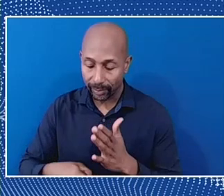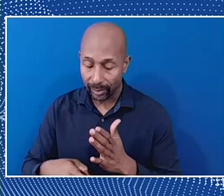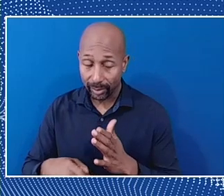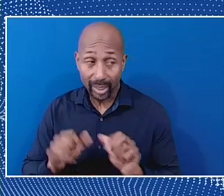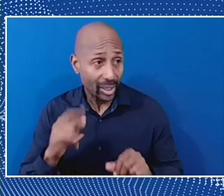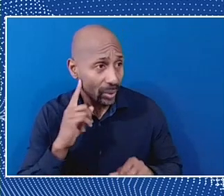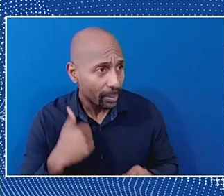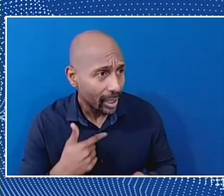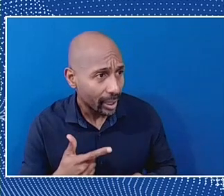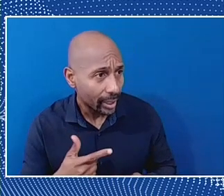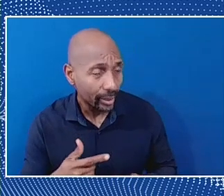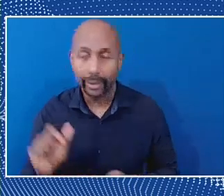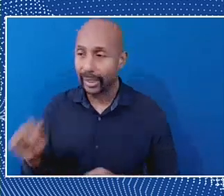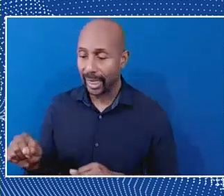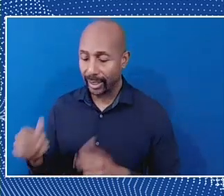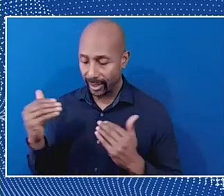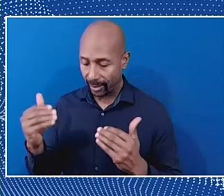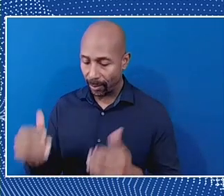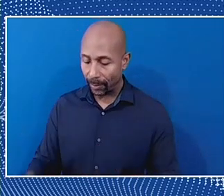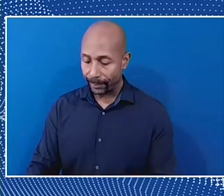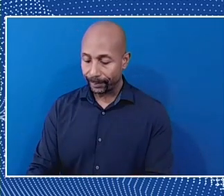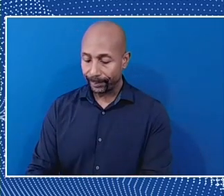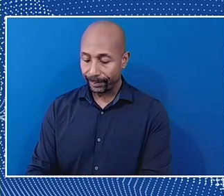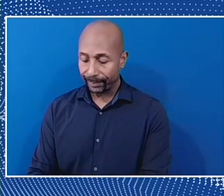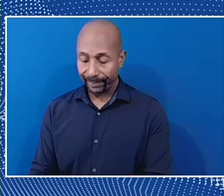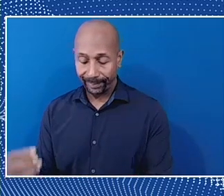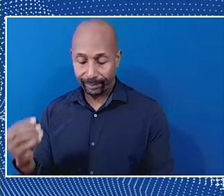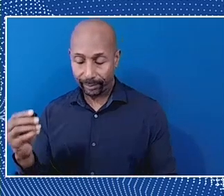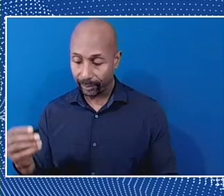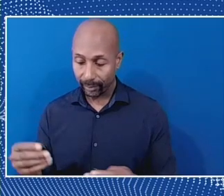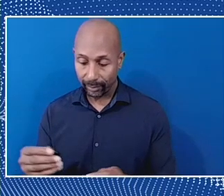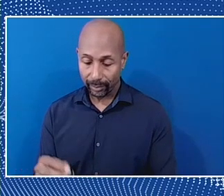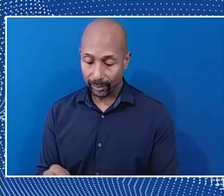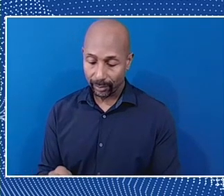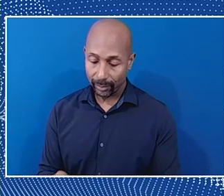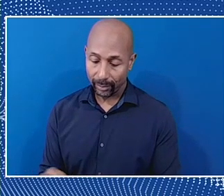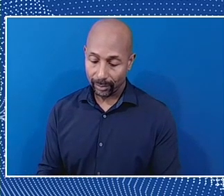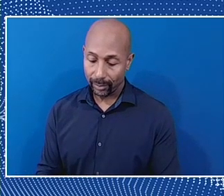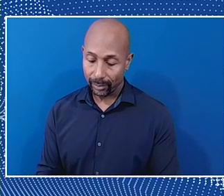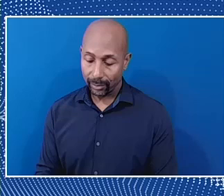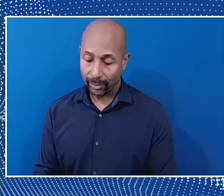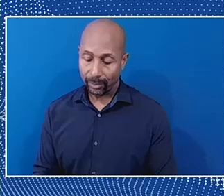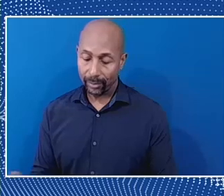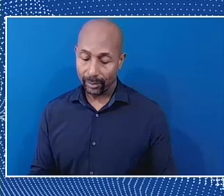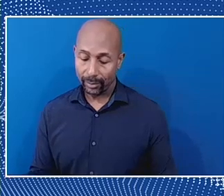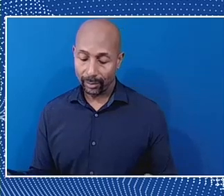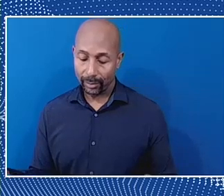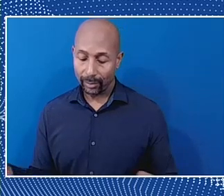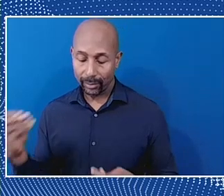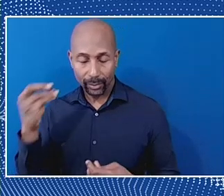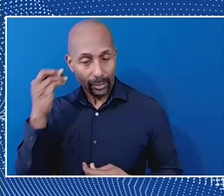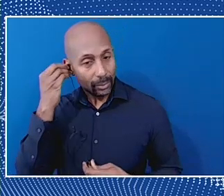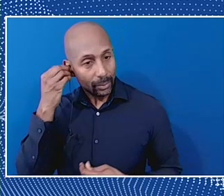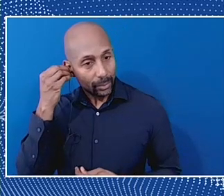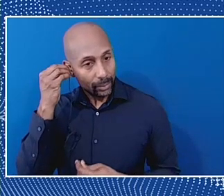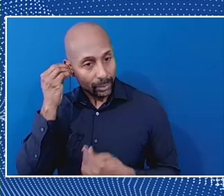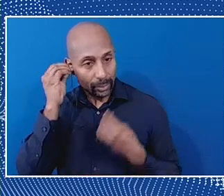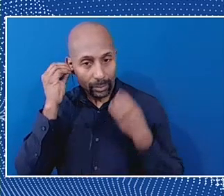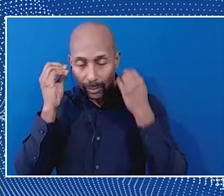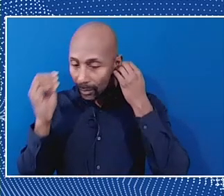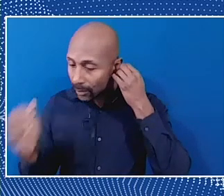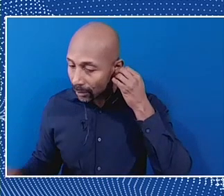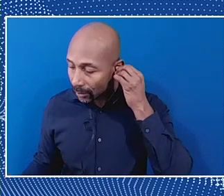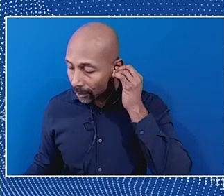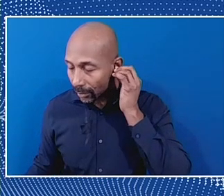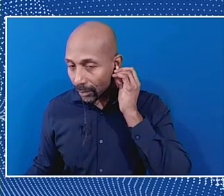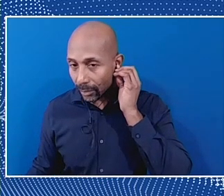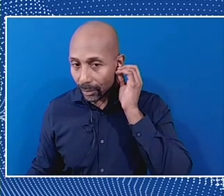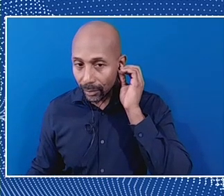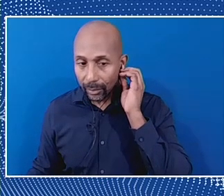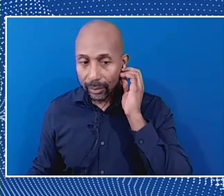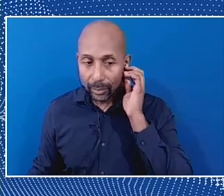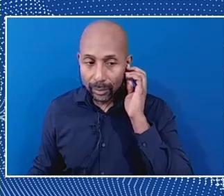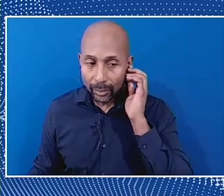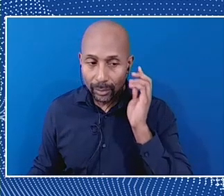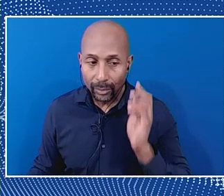The proposed solution I have- the-